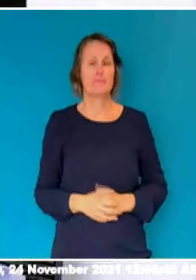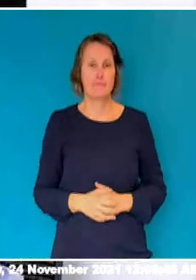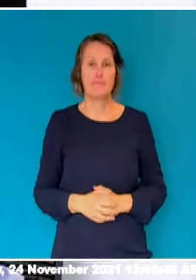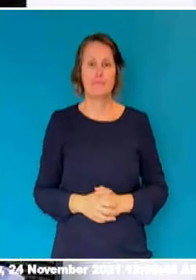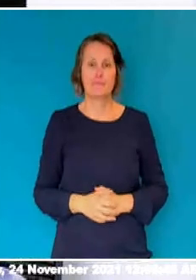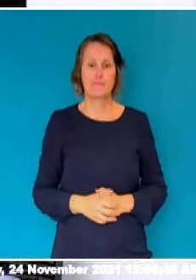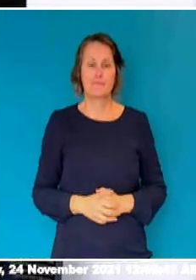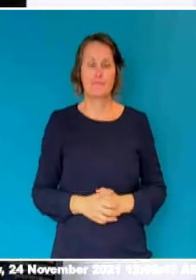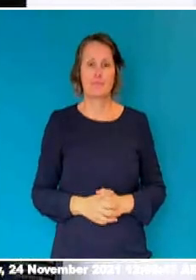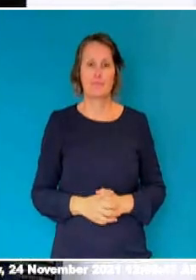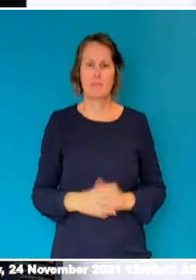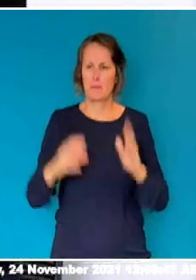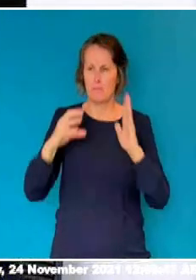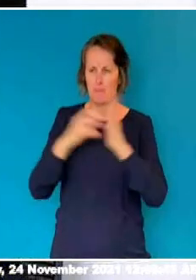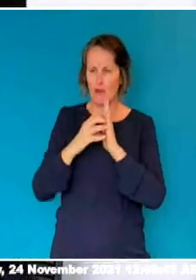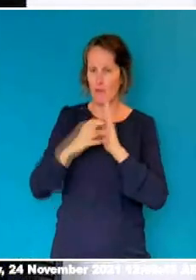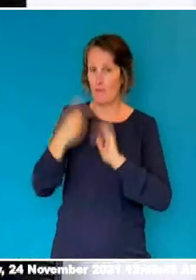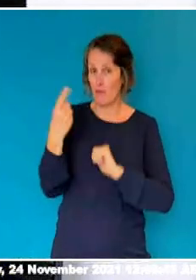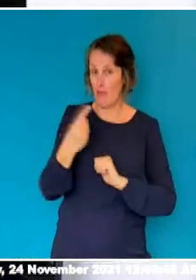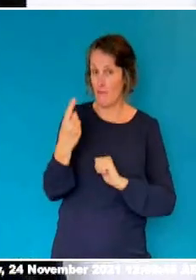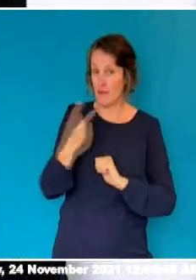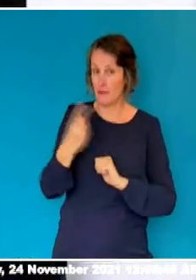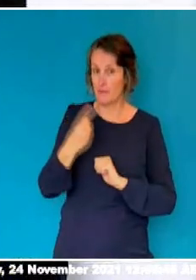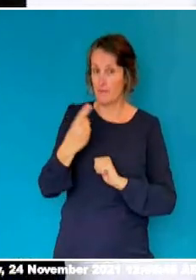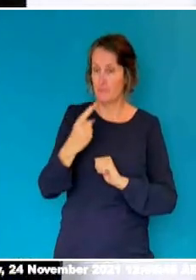And then paragraph 11 says: